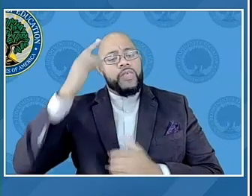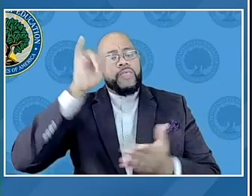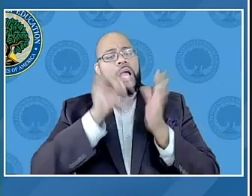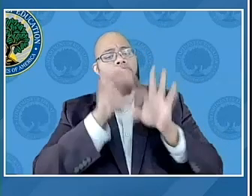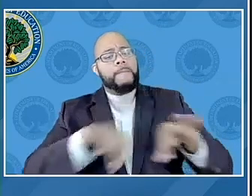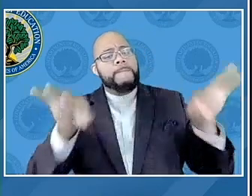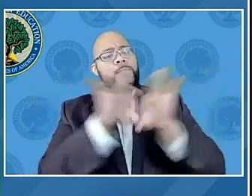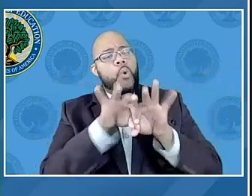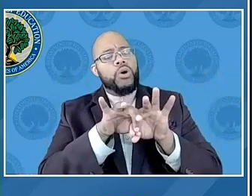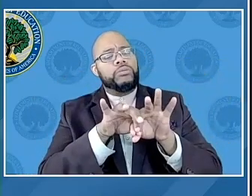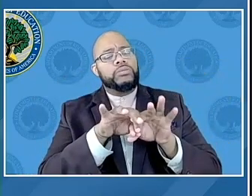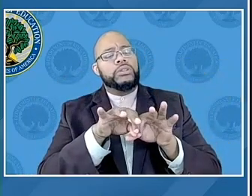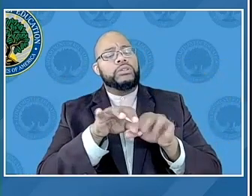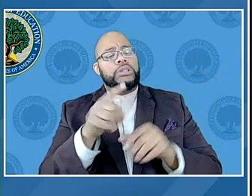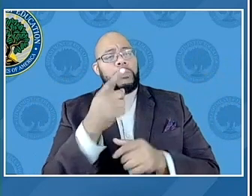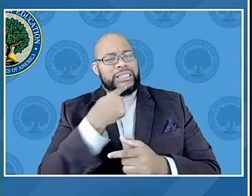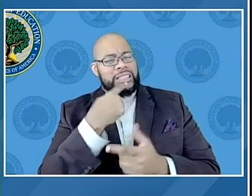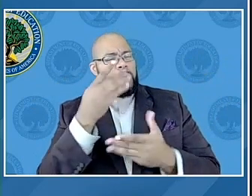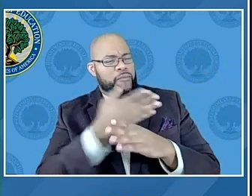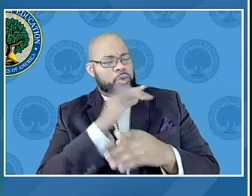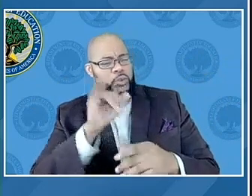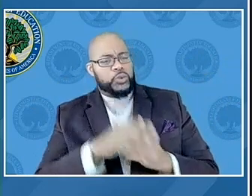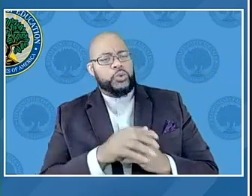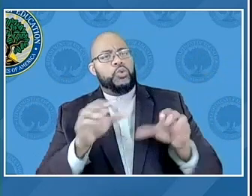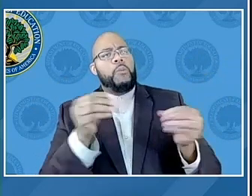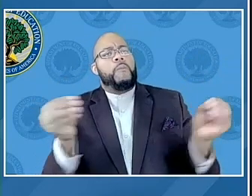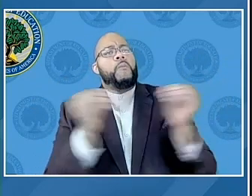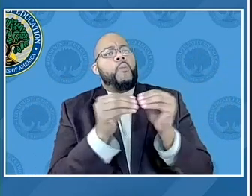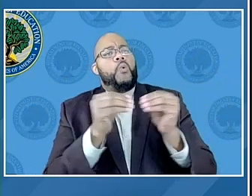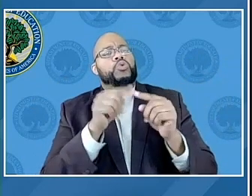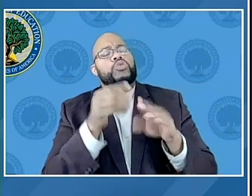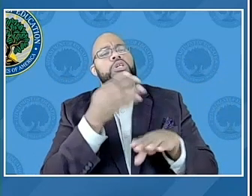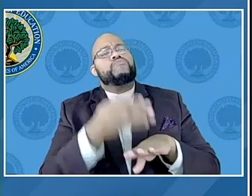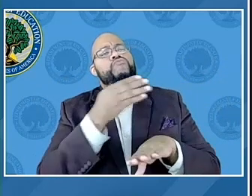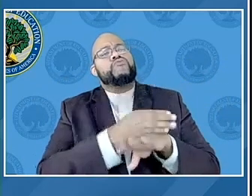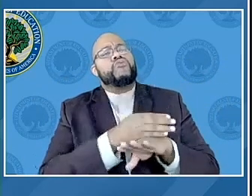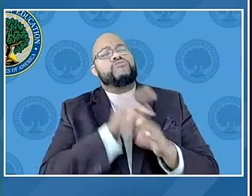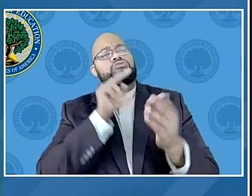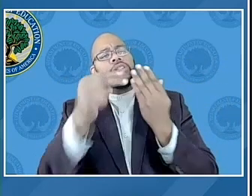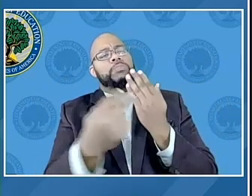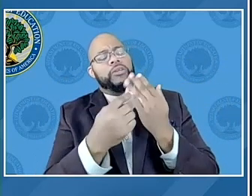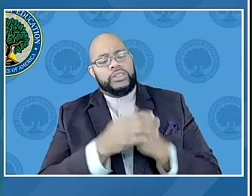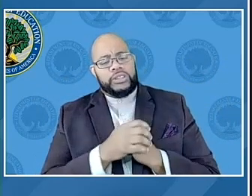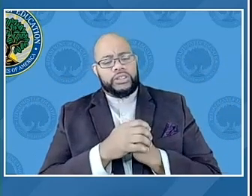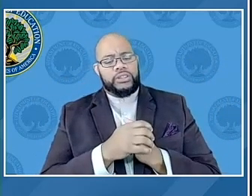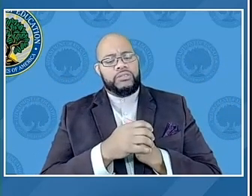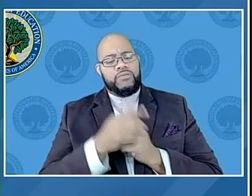else alluded to this as well, to do more to improve transparency for borrowers.